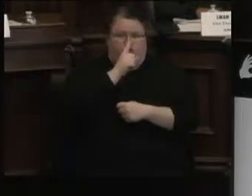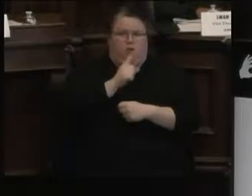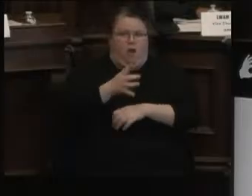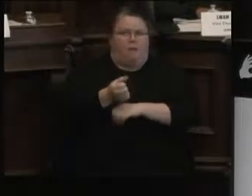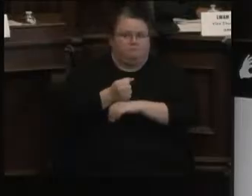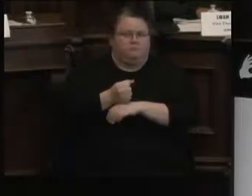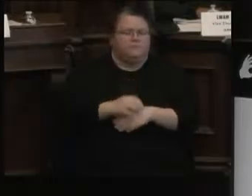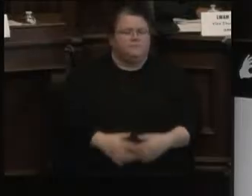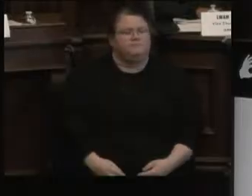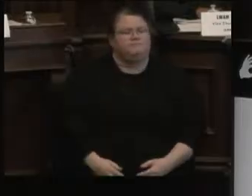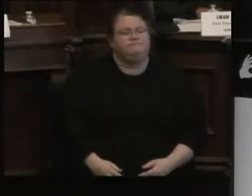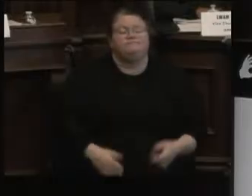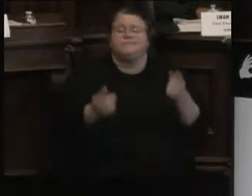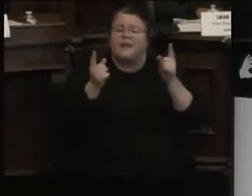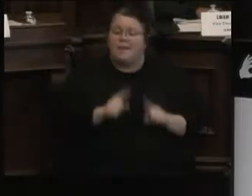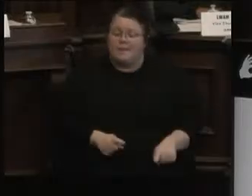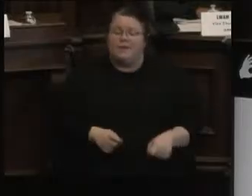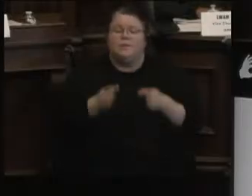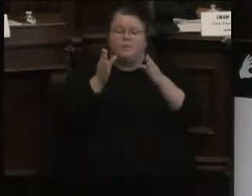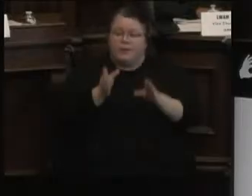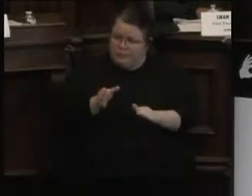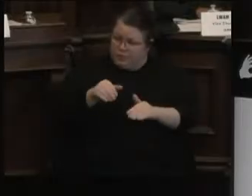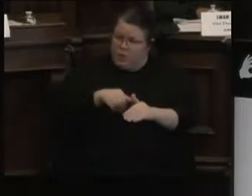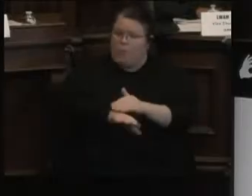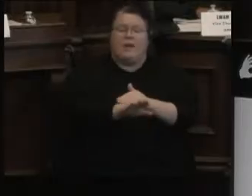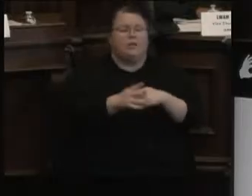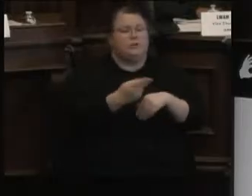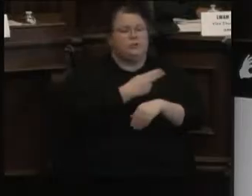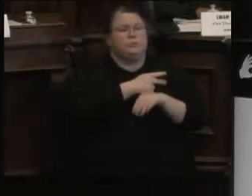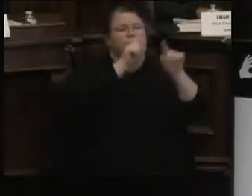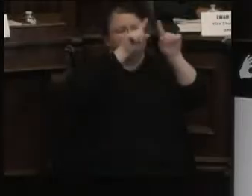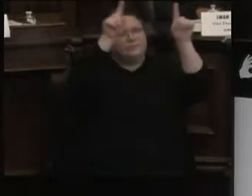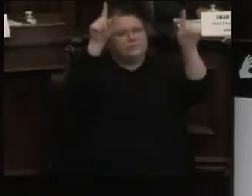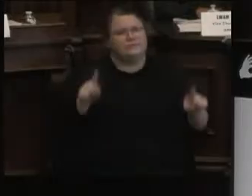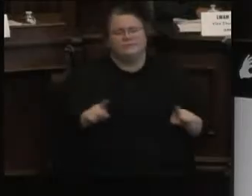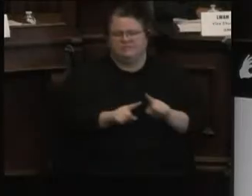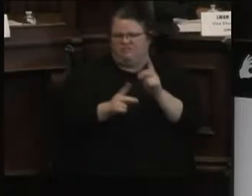to come to a meeting, you can then call and make sure that